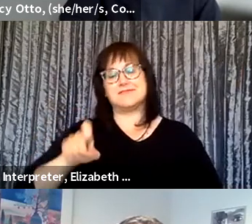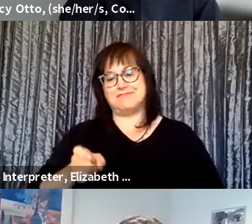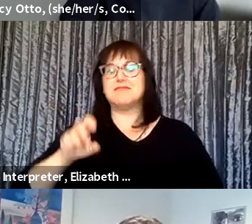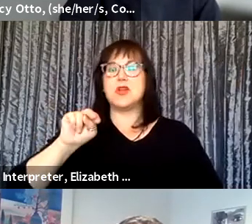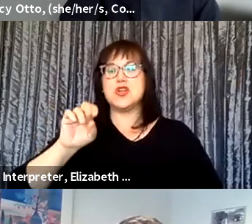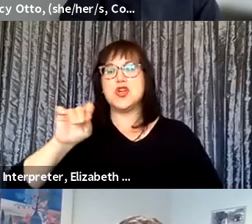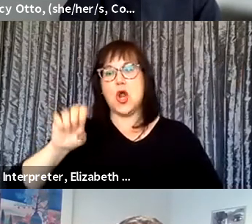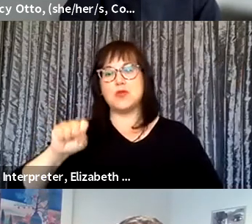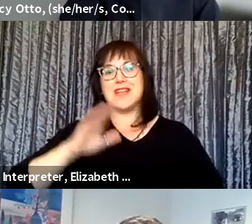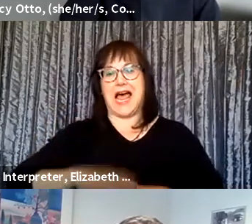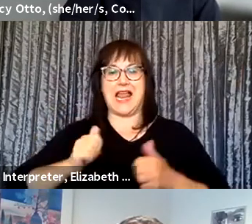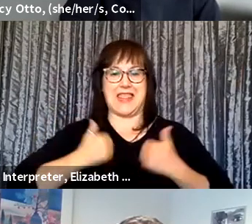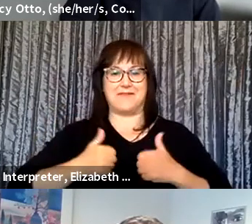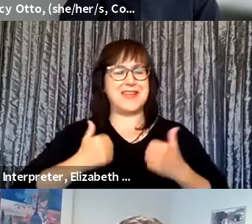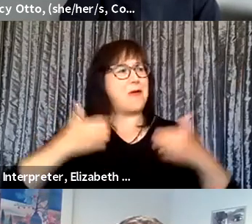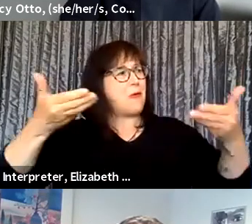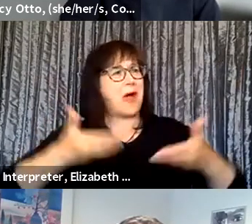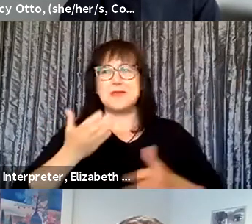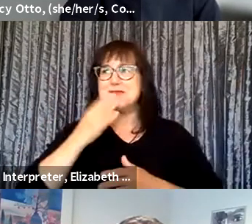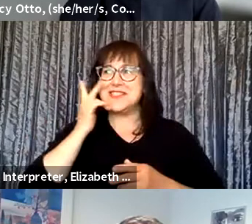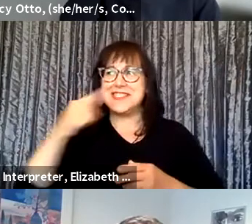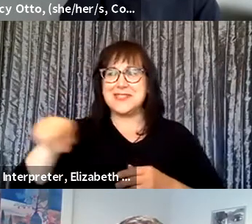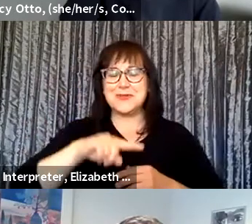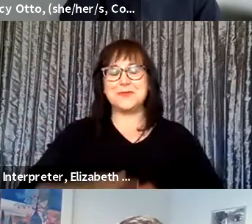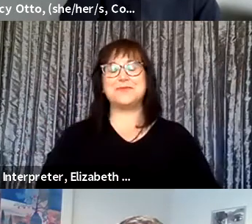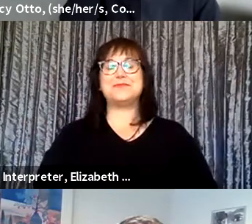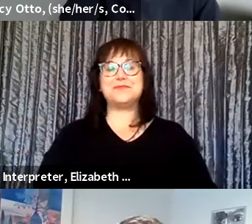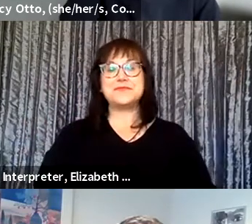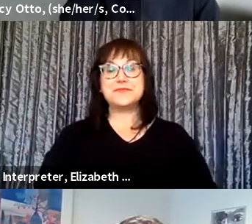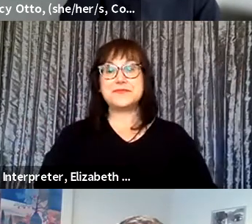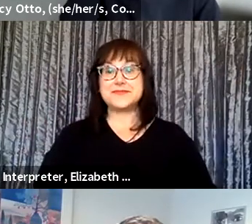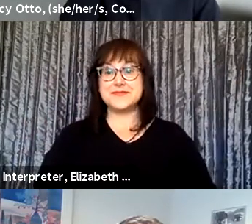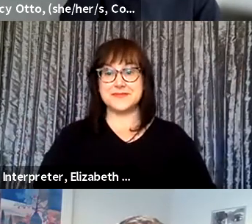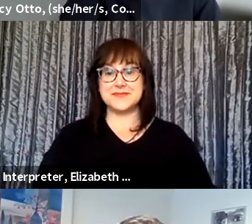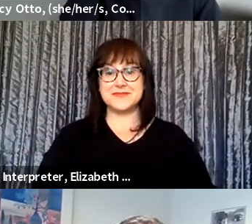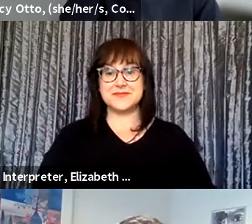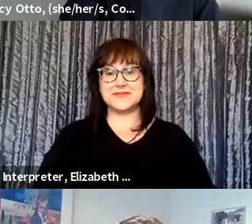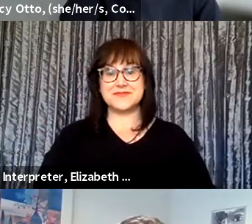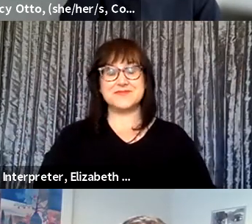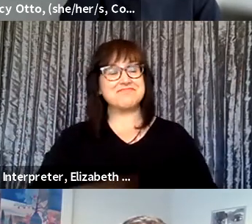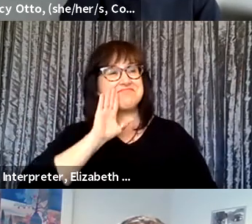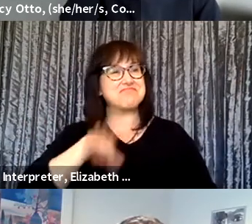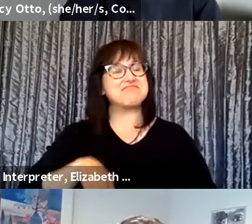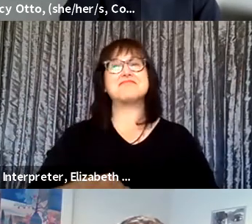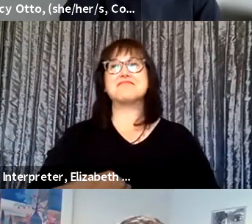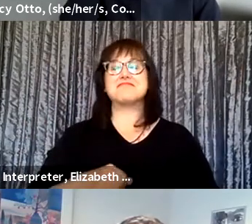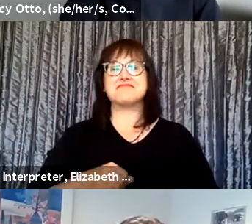It's really good to see you here. So, you know, as somebody who knew Chas,